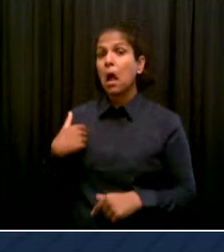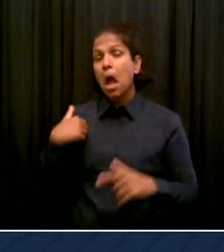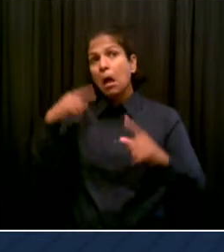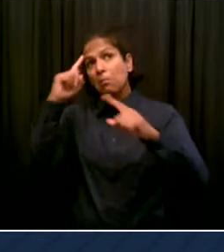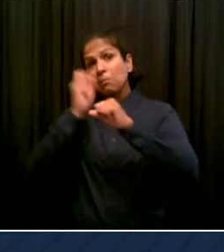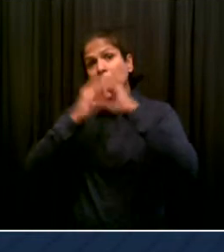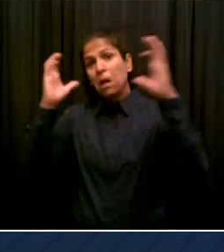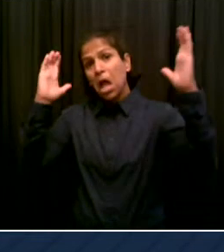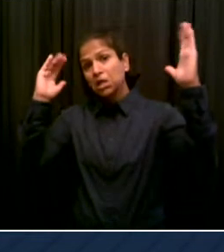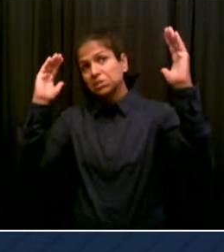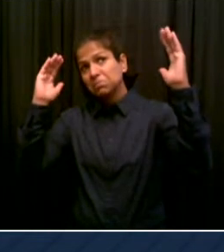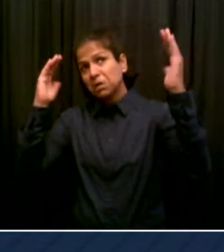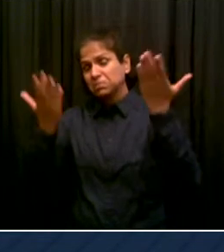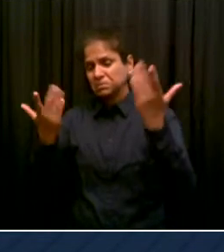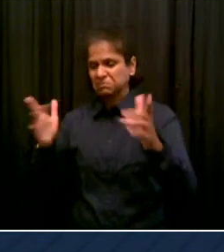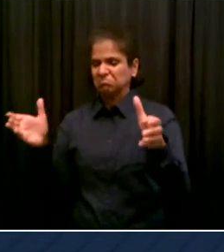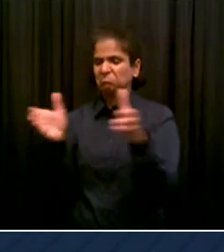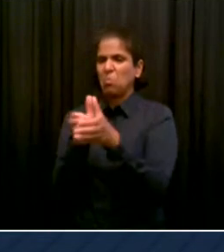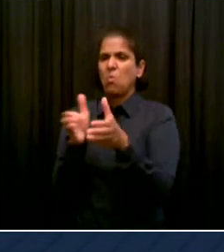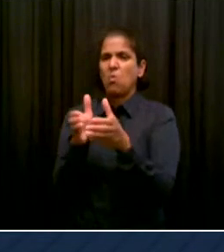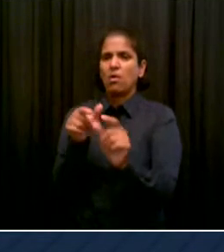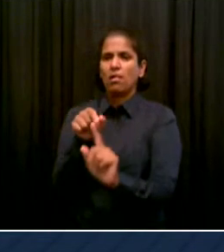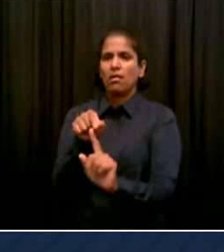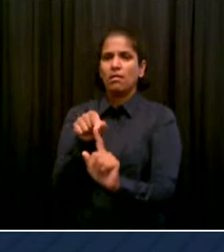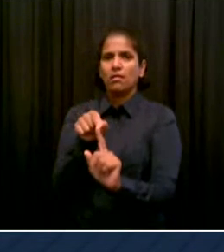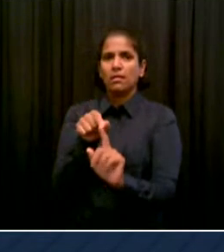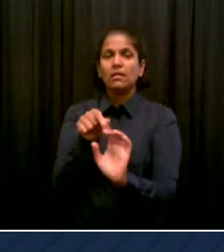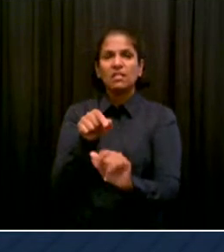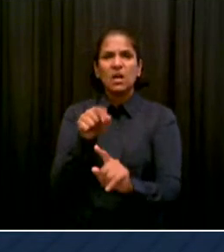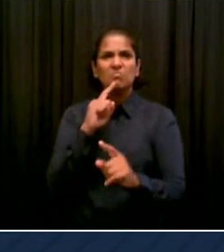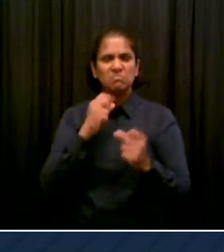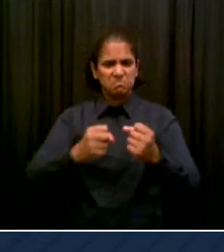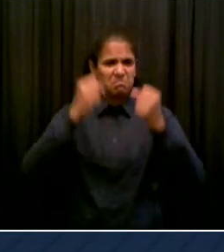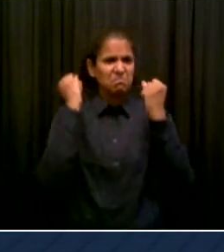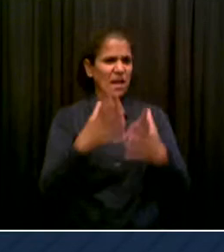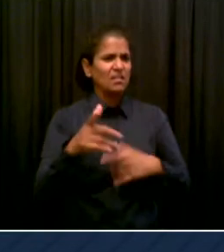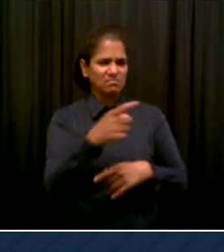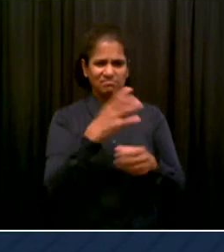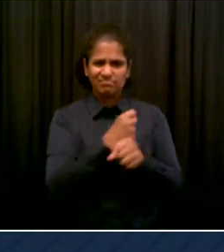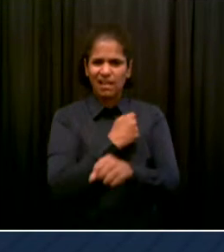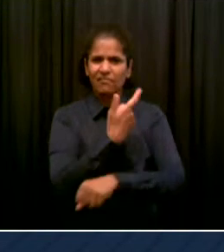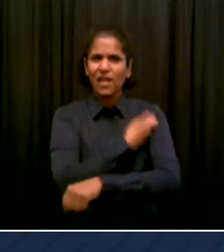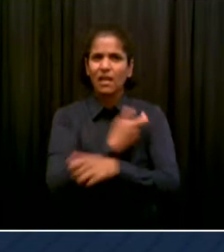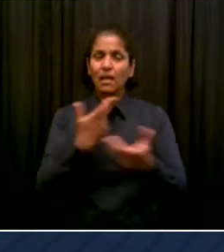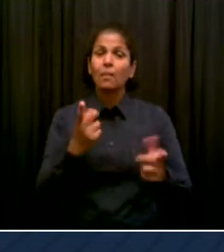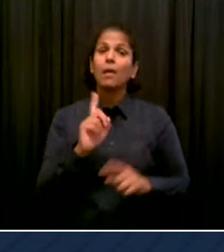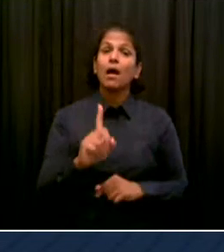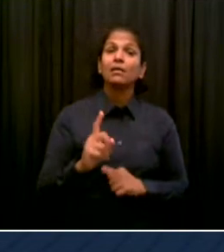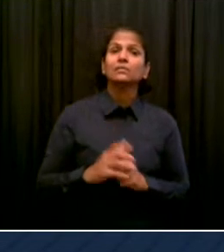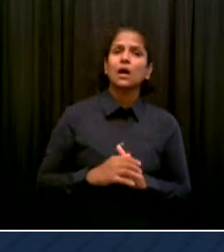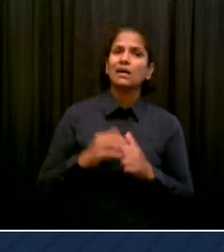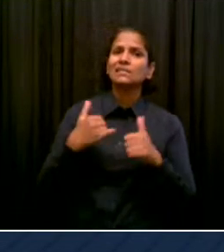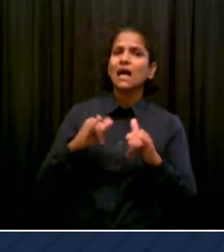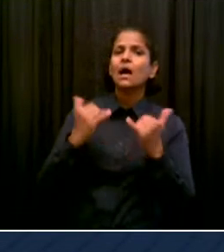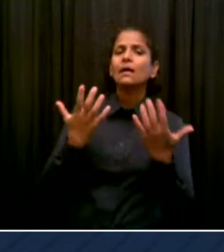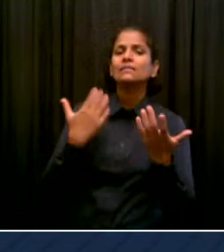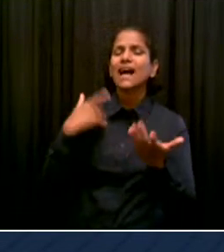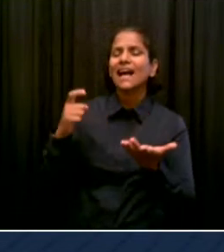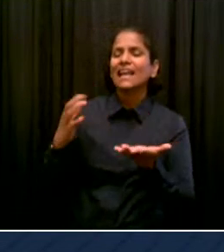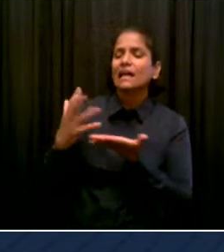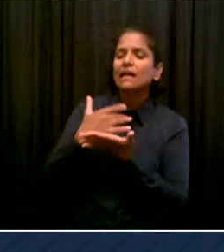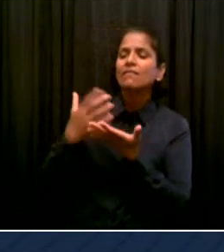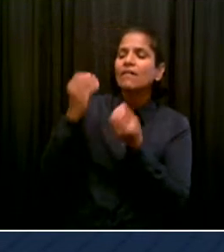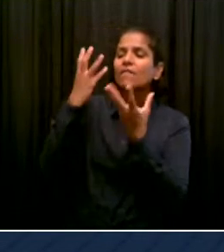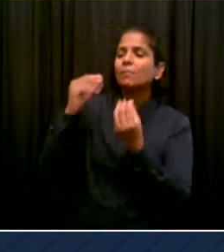WE N'DOT EXPECT THAT BECAUSE OF